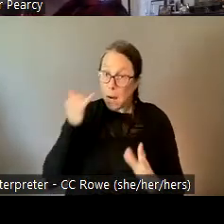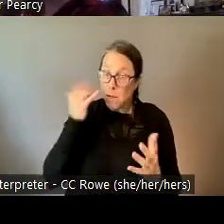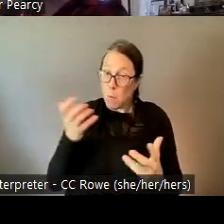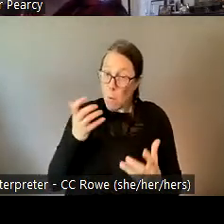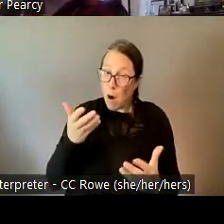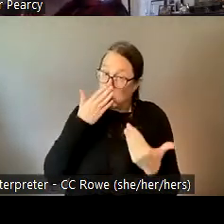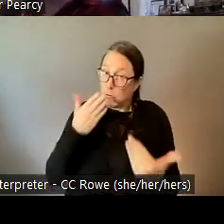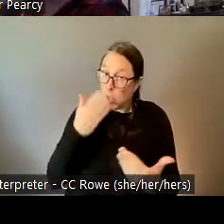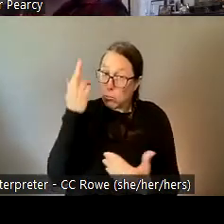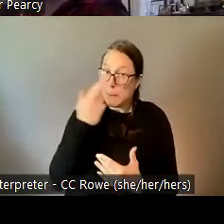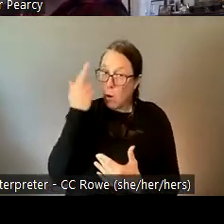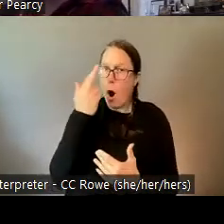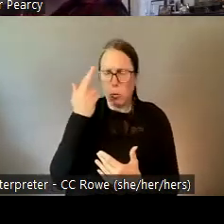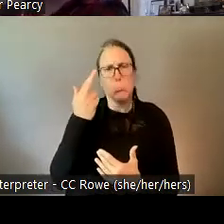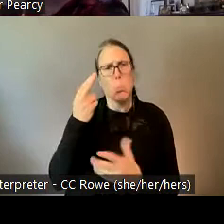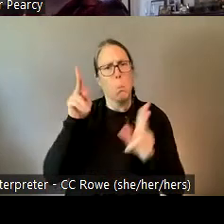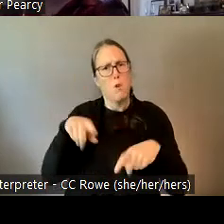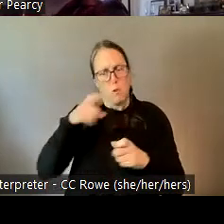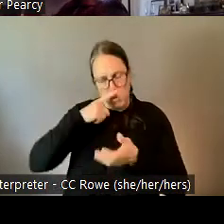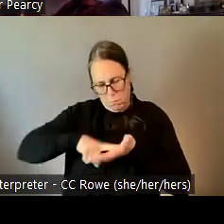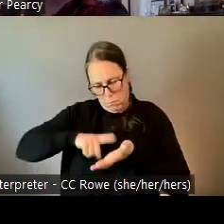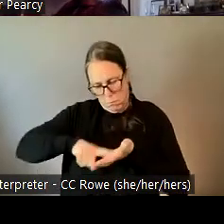because this software doesn't always get everything right.